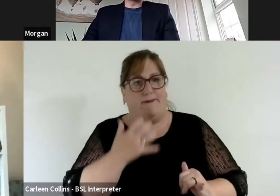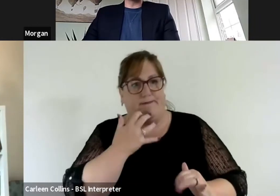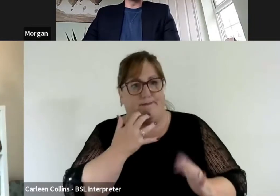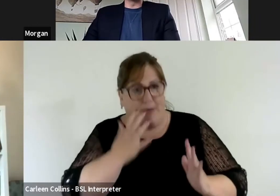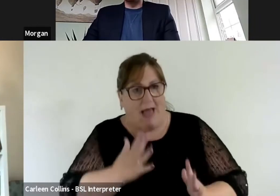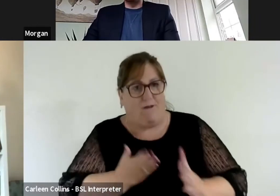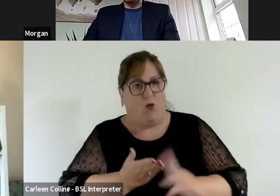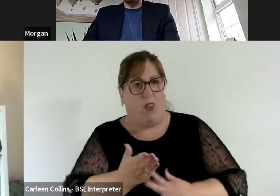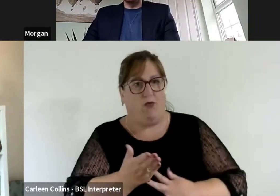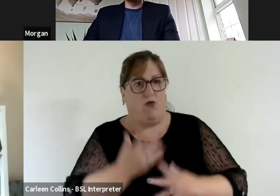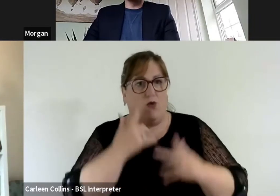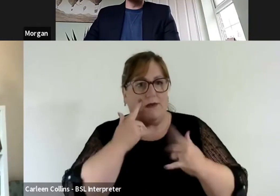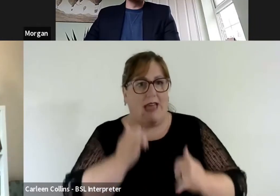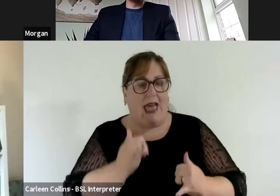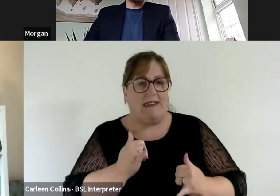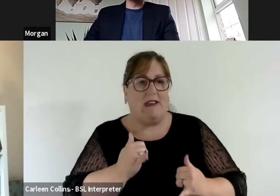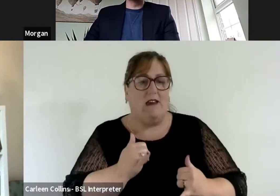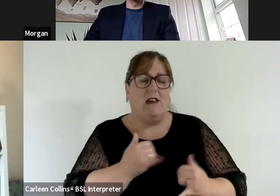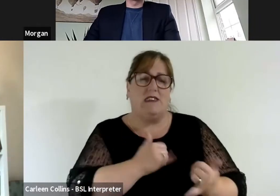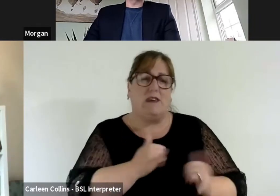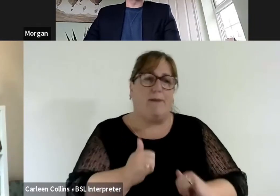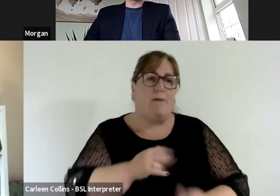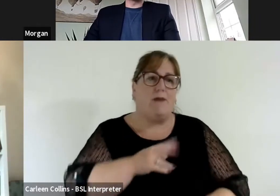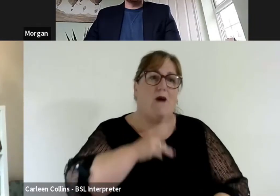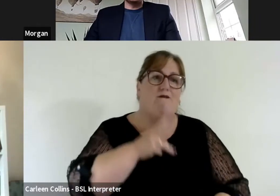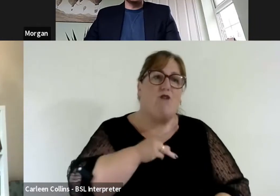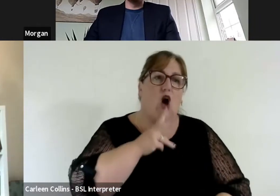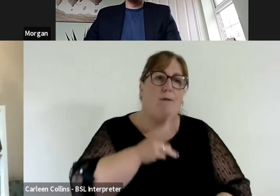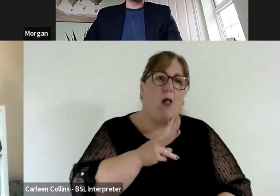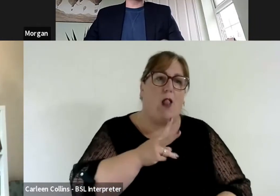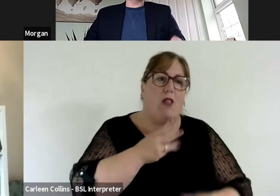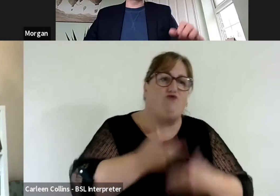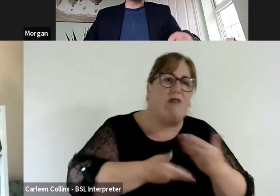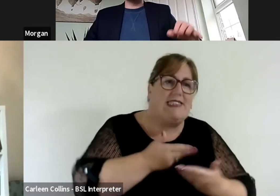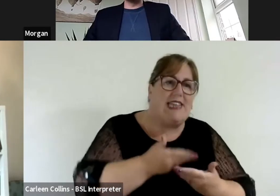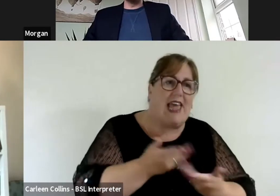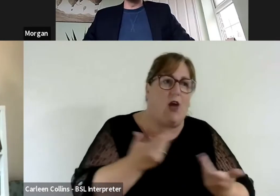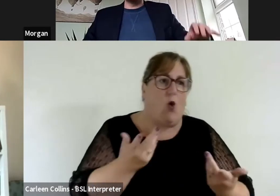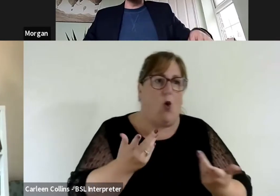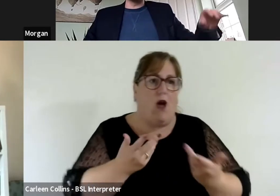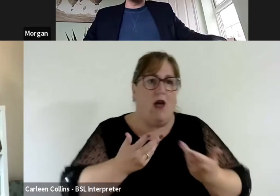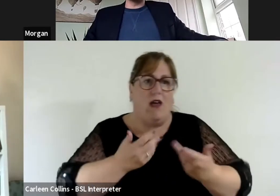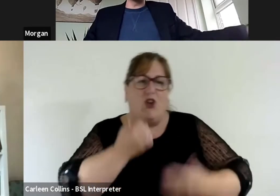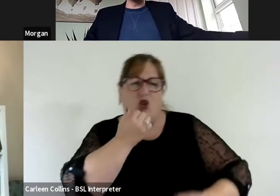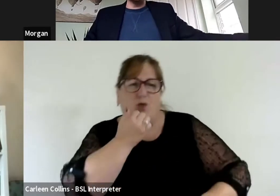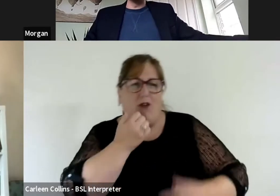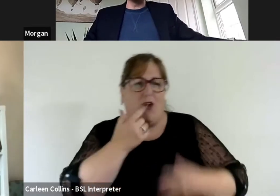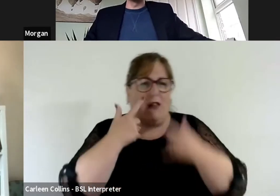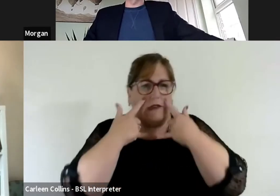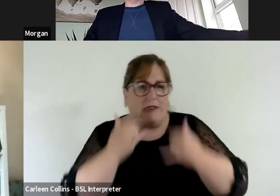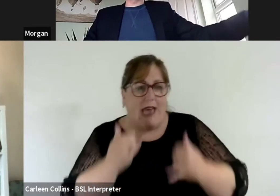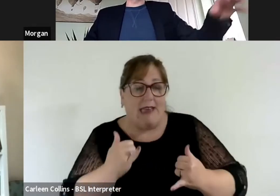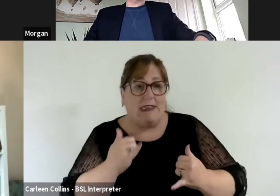But those assessments and tests we have are as far as possible connected strongly to the role.